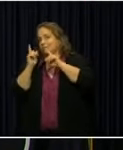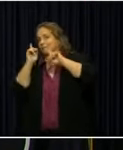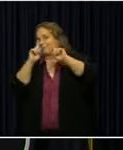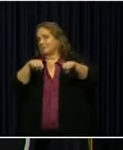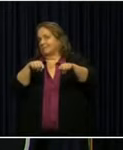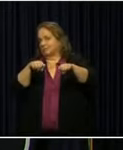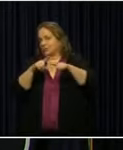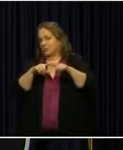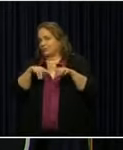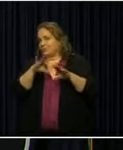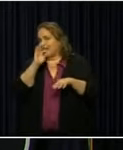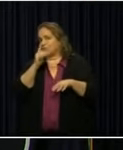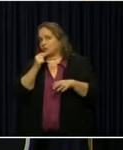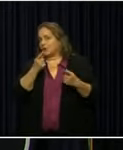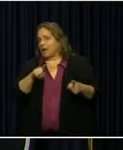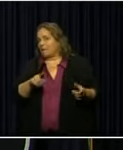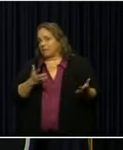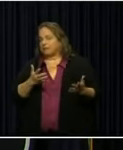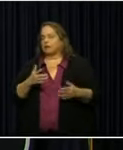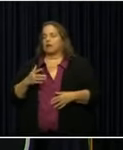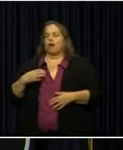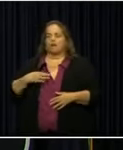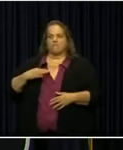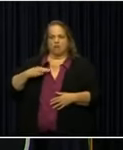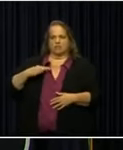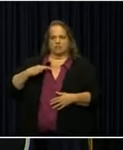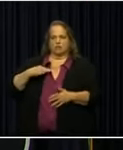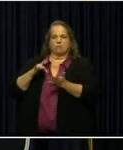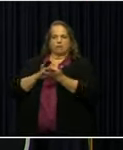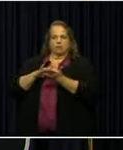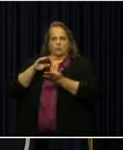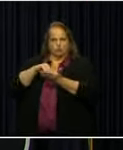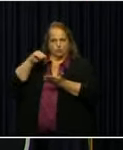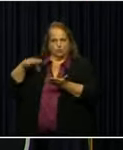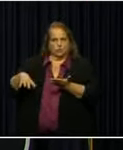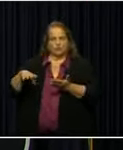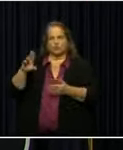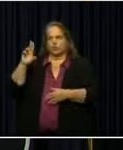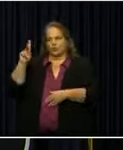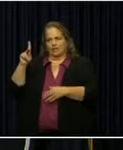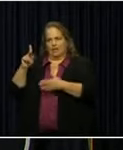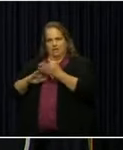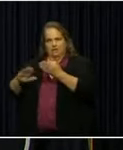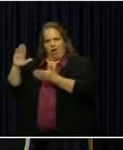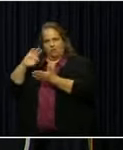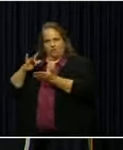THE QUESTION IS WITH THE FIELD HOSPITALS READY, I BELIEVE BOTH, IF THEY HAD TO COULD TAKE